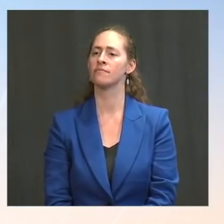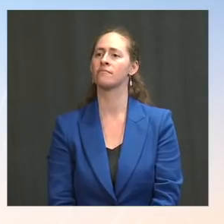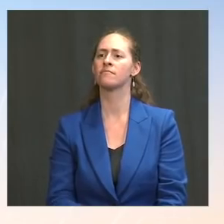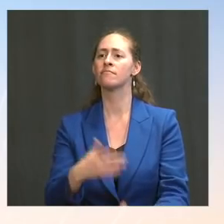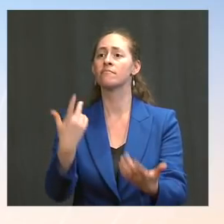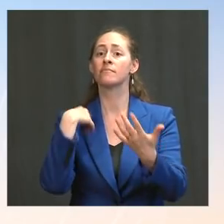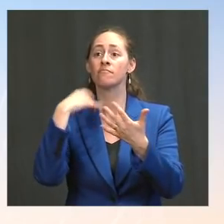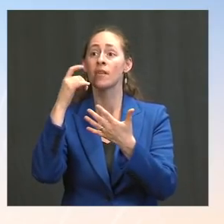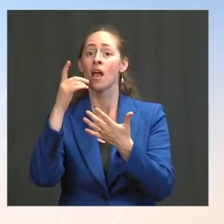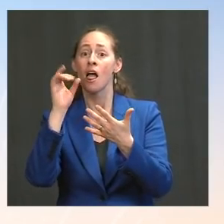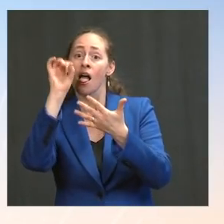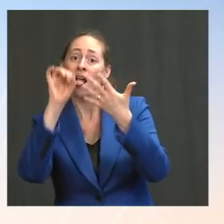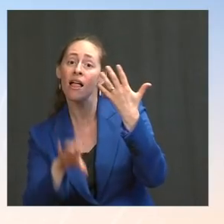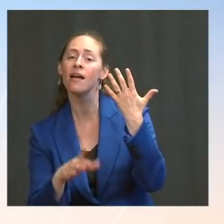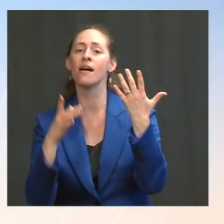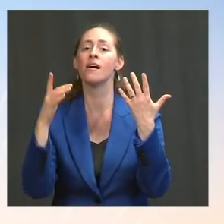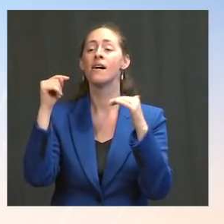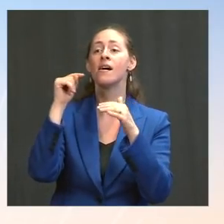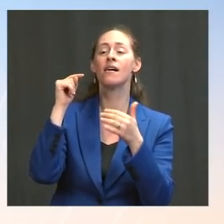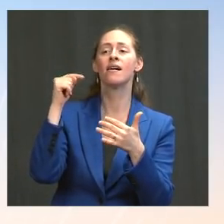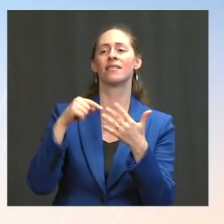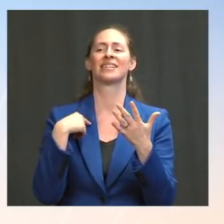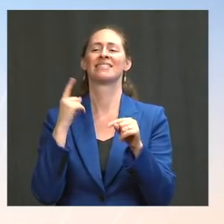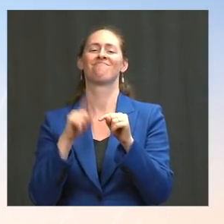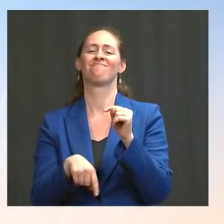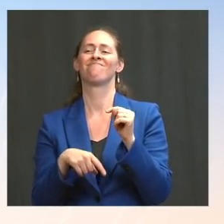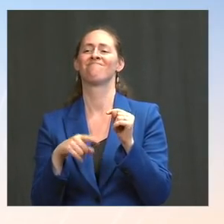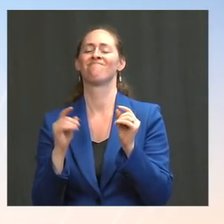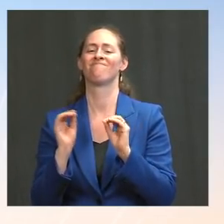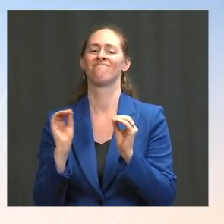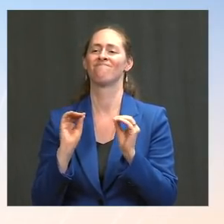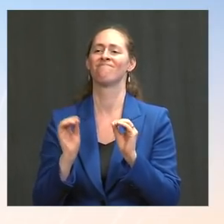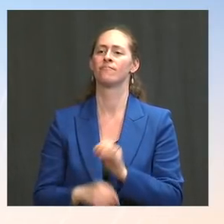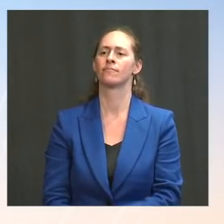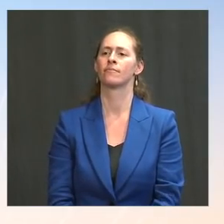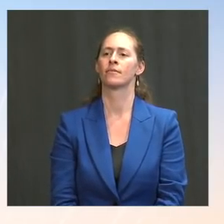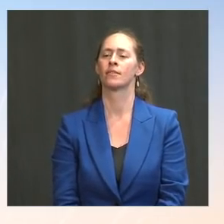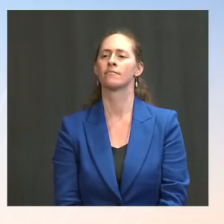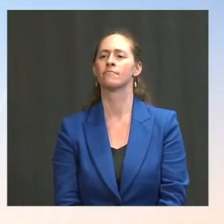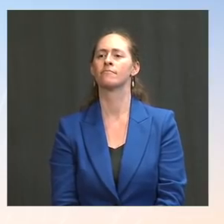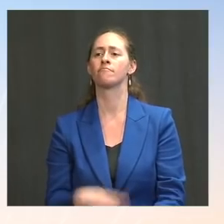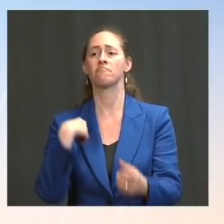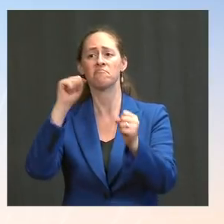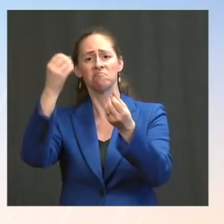now that the Taliban knows that they're, you know, potentially going to be moved? Ms. Psaki: Well, Sean, I think one of the reasons that I'm not going to get into security details